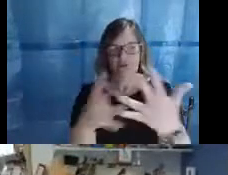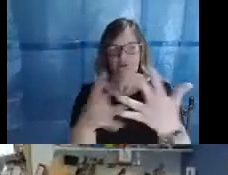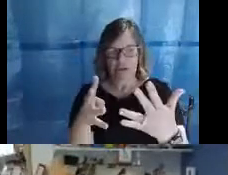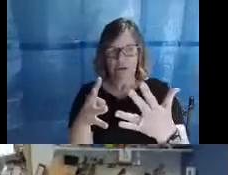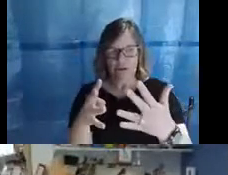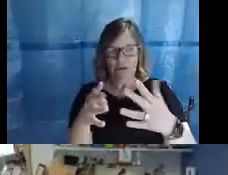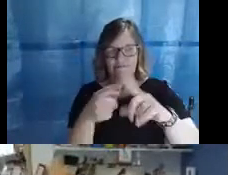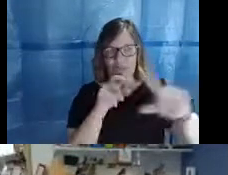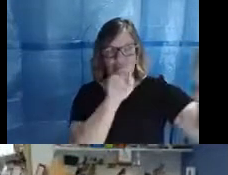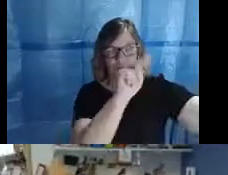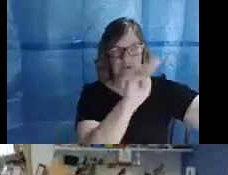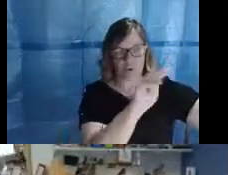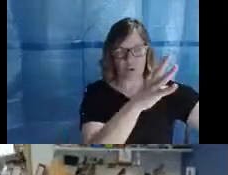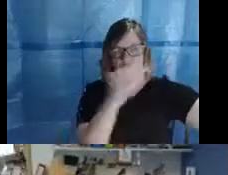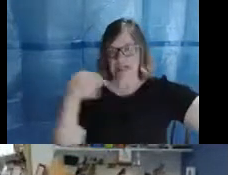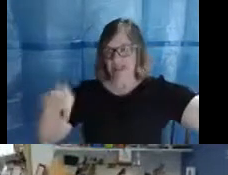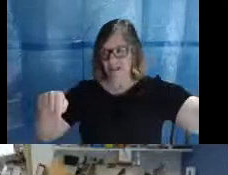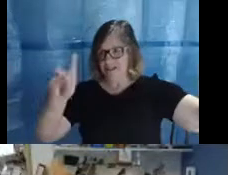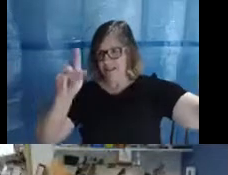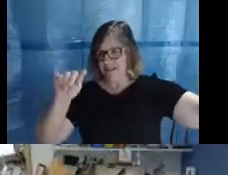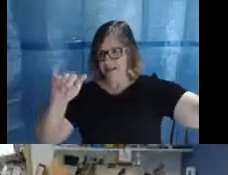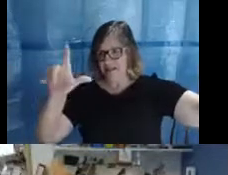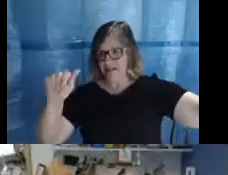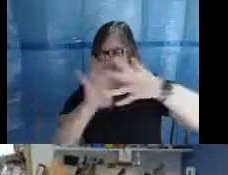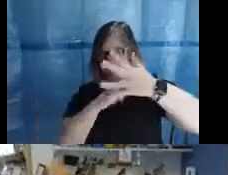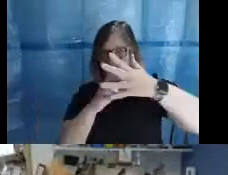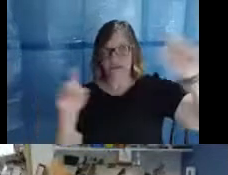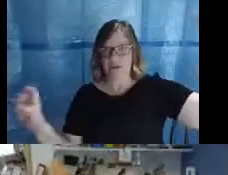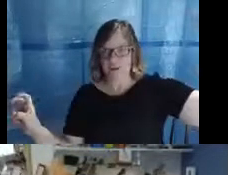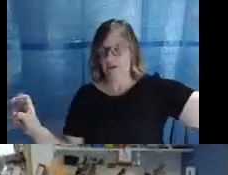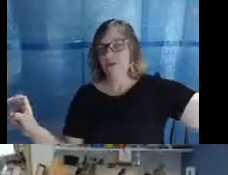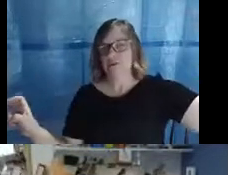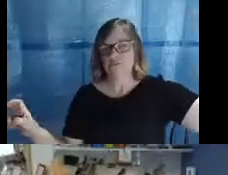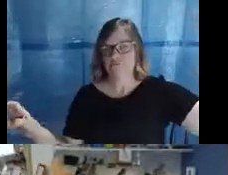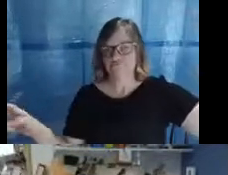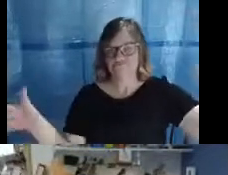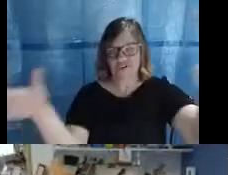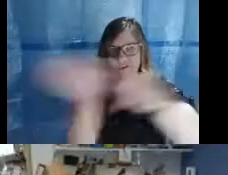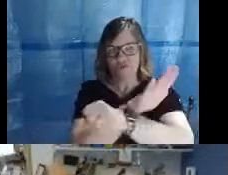Now, I have two schedulers--one in New Mexico office and one here at COPD (Kayla).